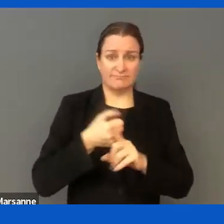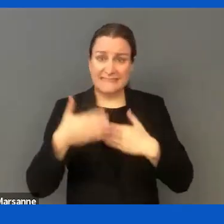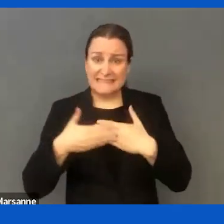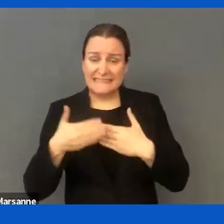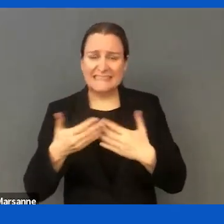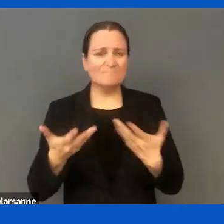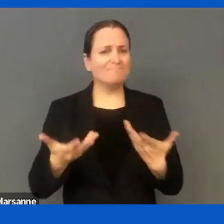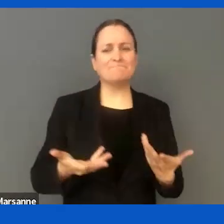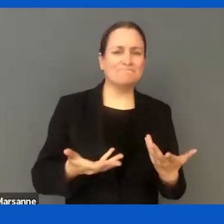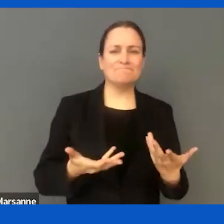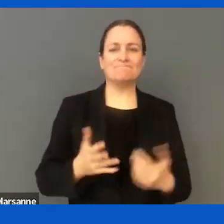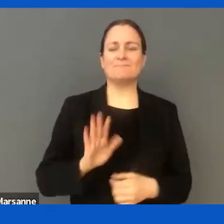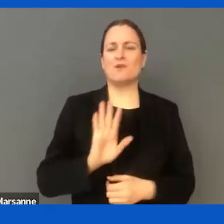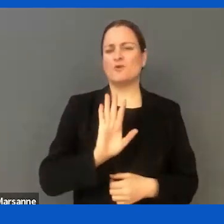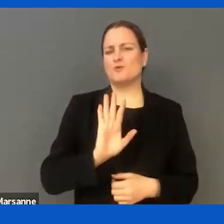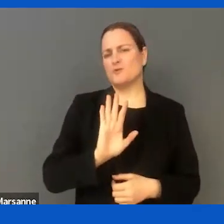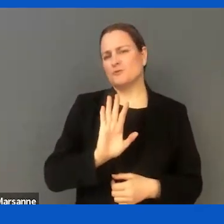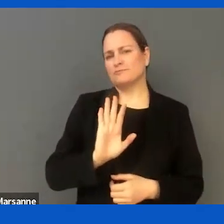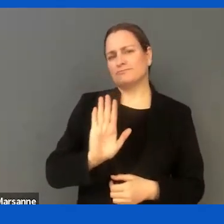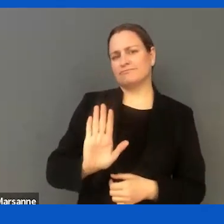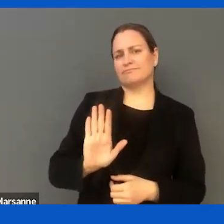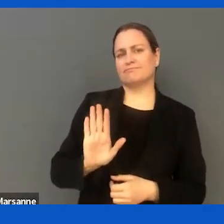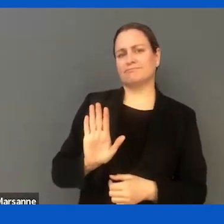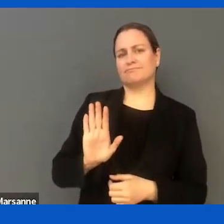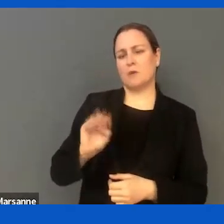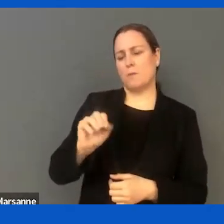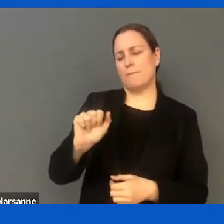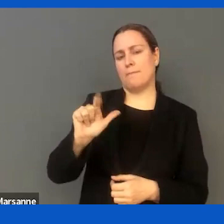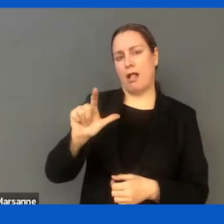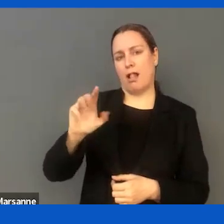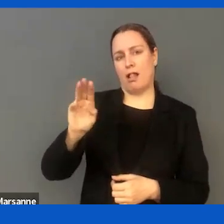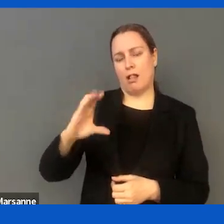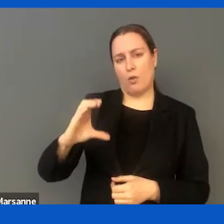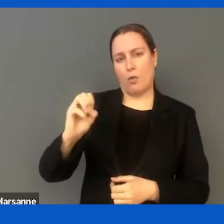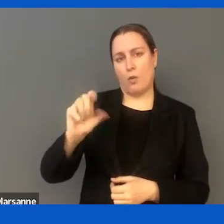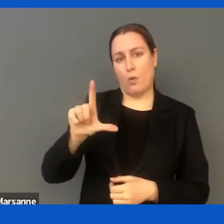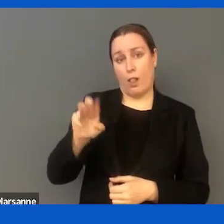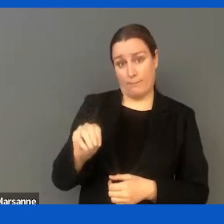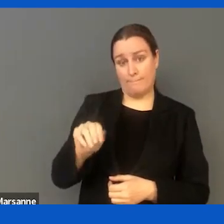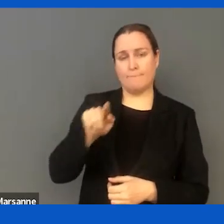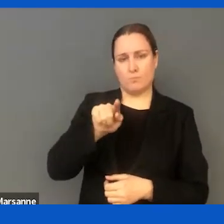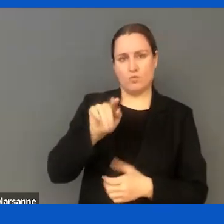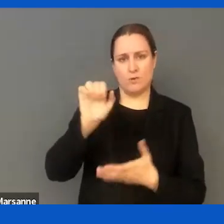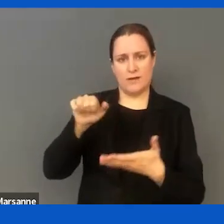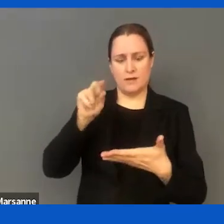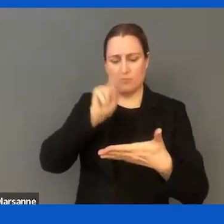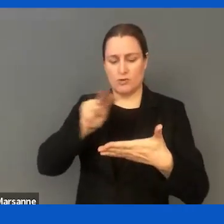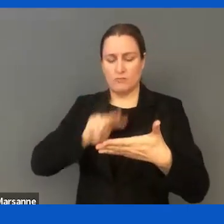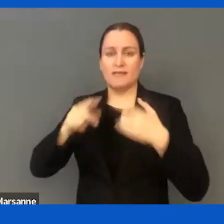read out some of the statements. >> MALCOLM: Thank you, Christopher,